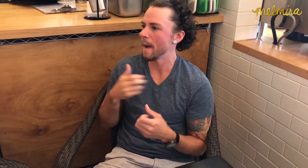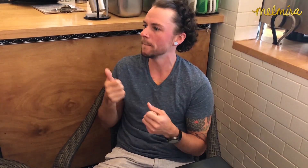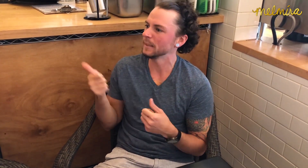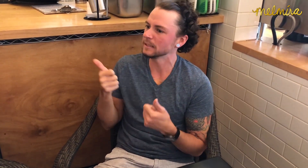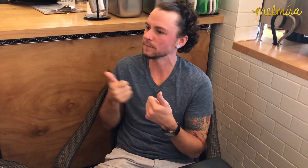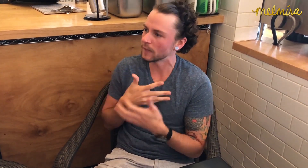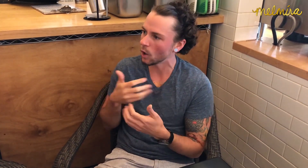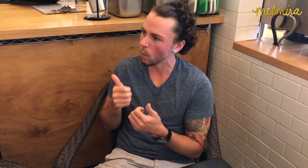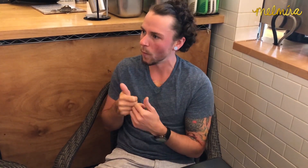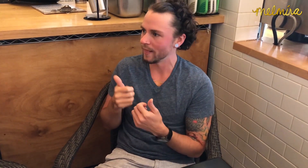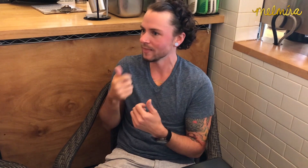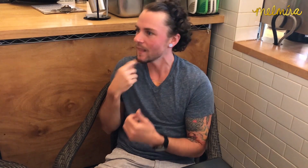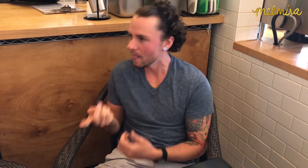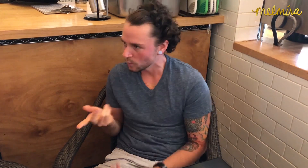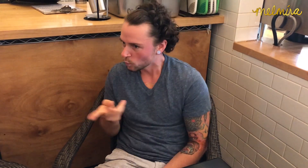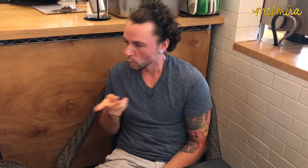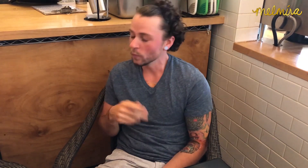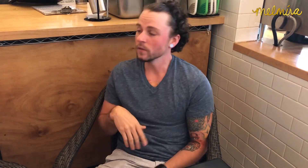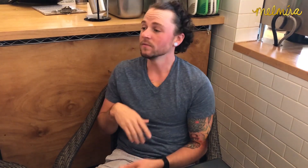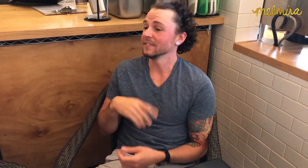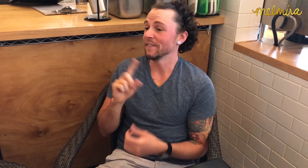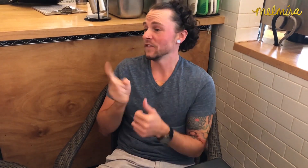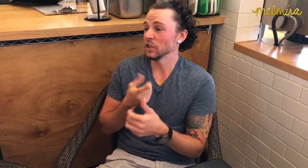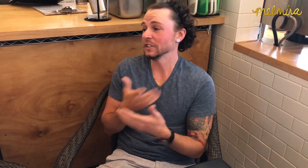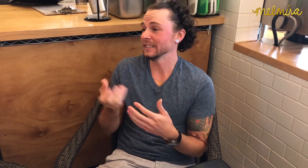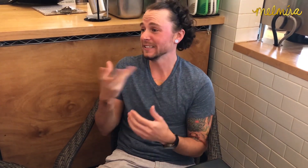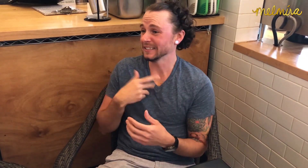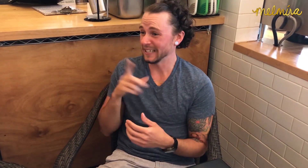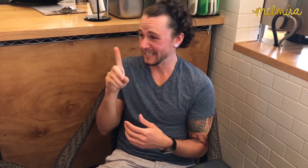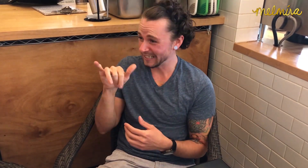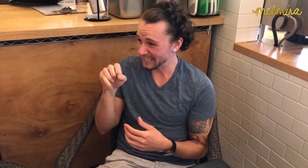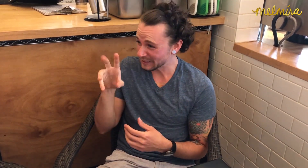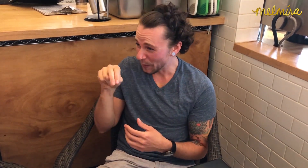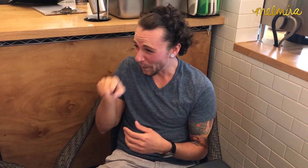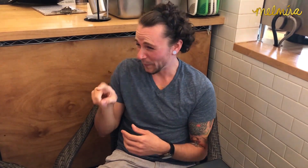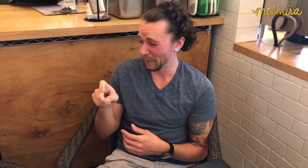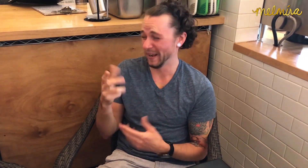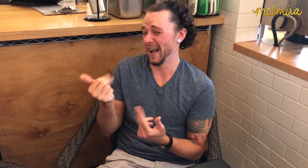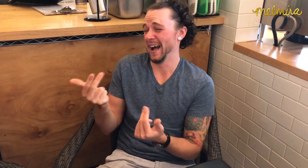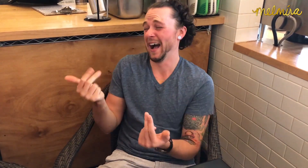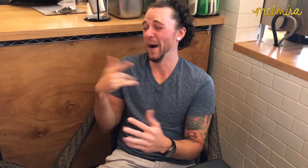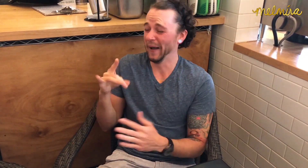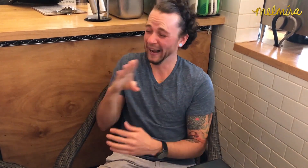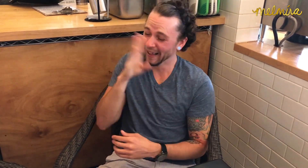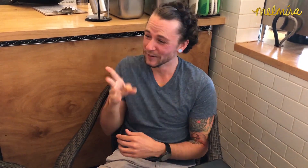That was my biggest fear when I told those two. The first thing they said, "Disown you? Hahaha!